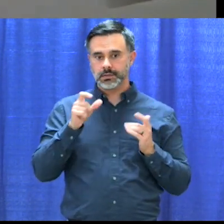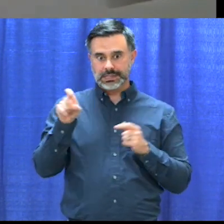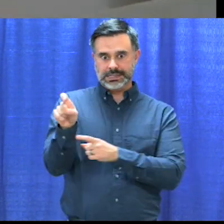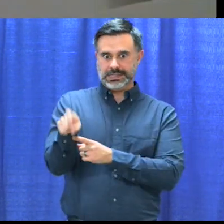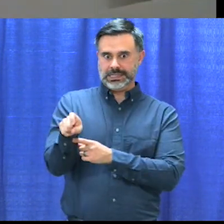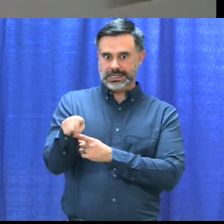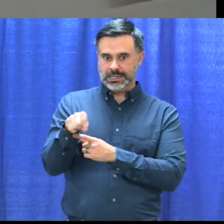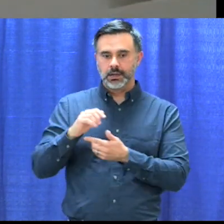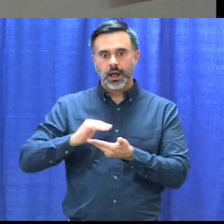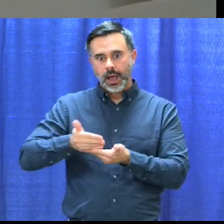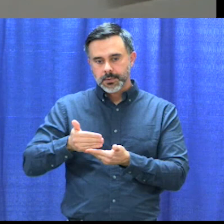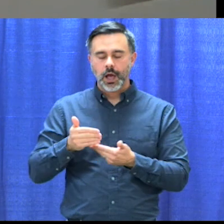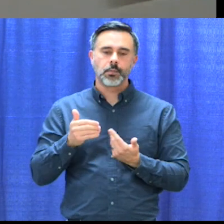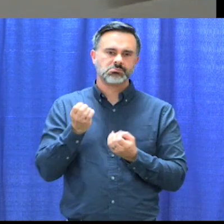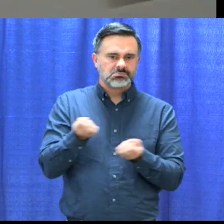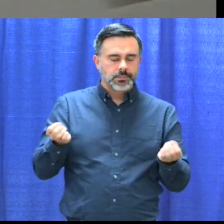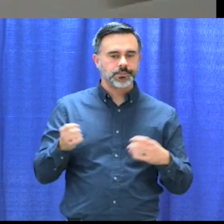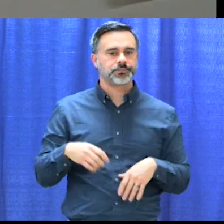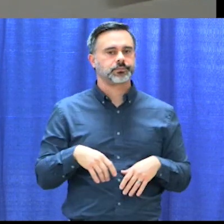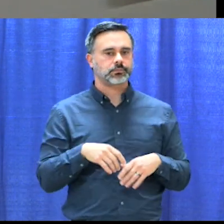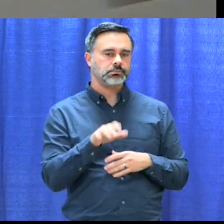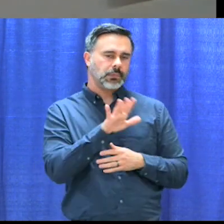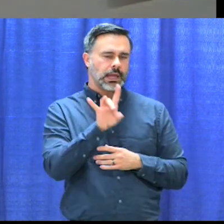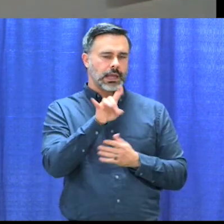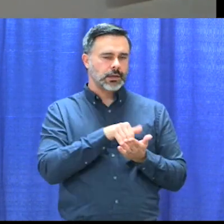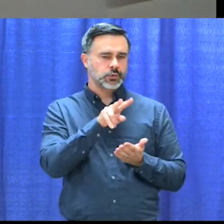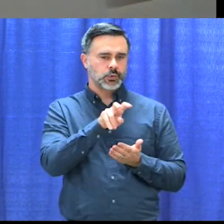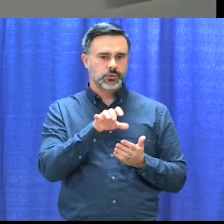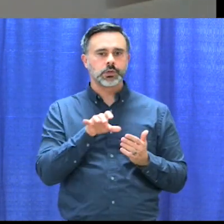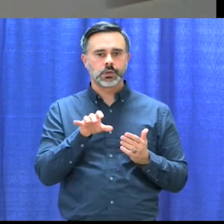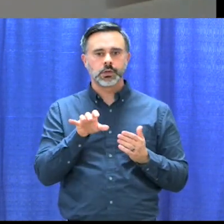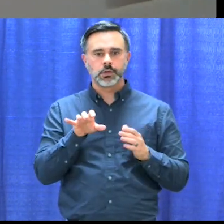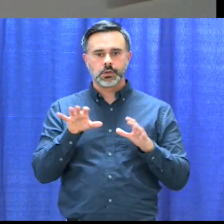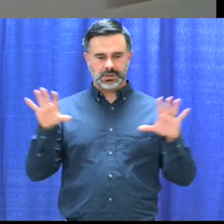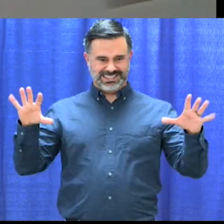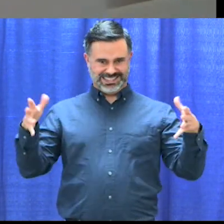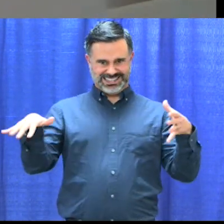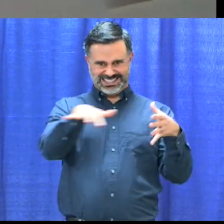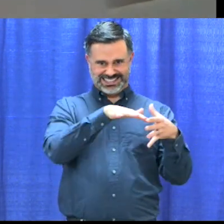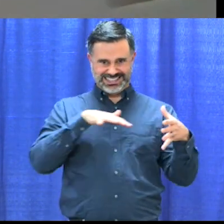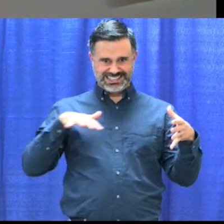There ADA is about 8200 which means there's nearly the entire district in need of assistance.